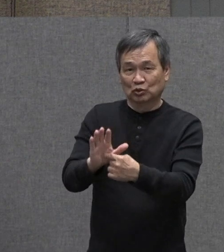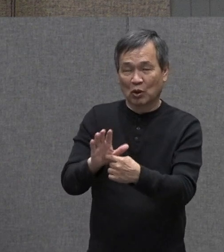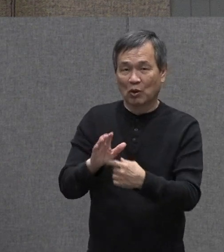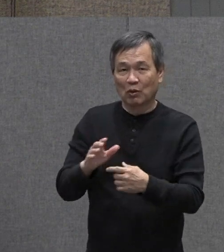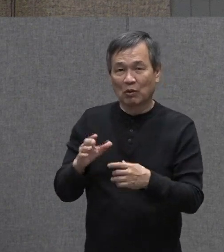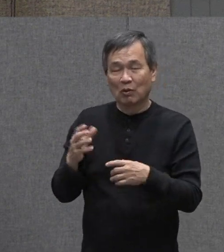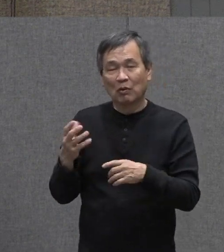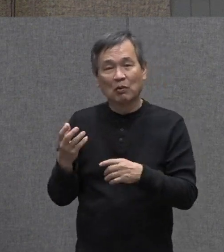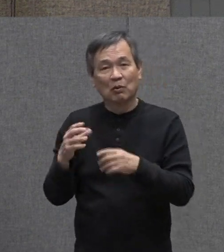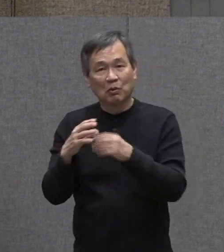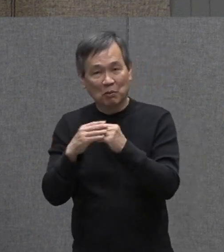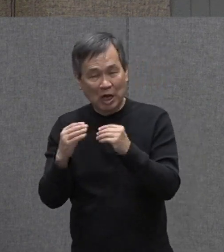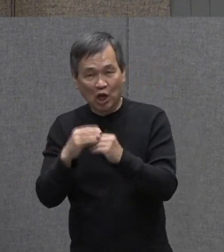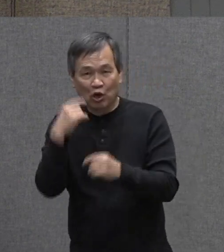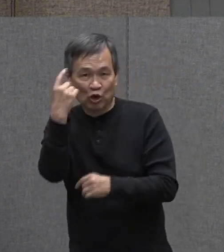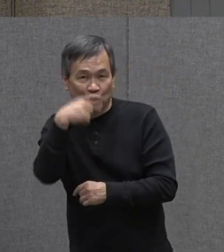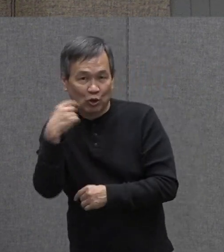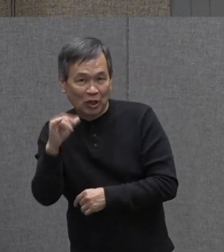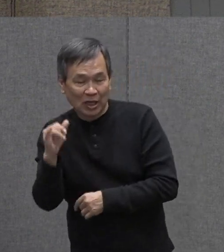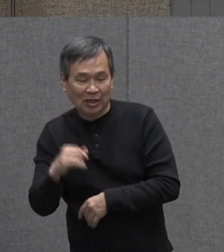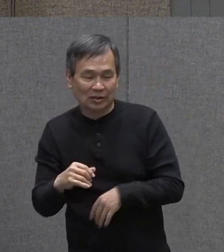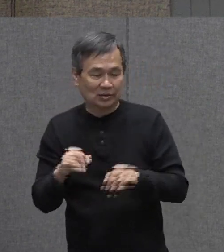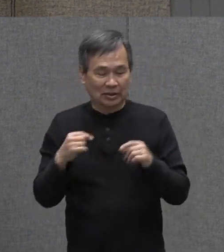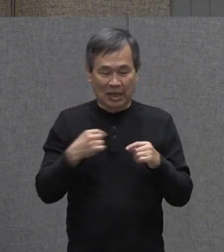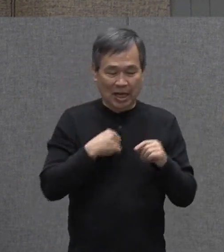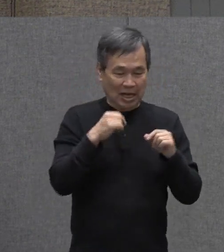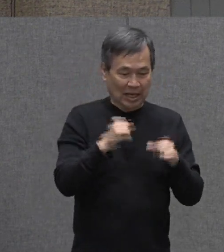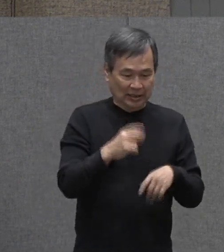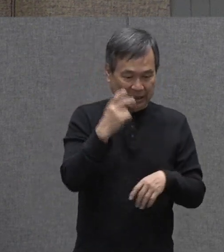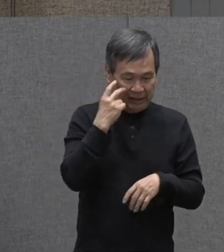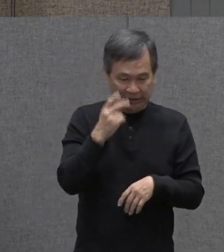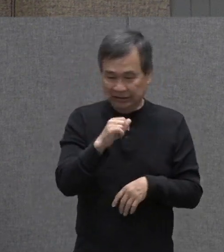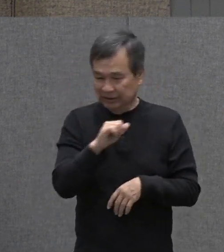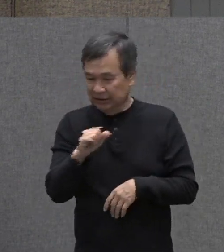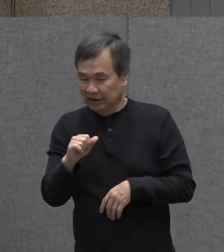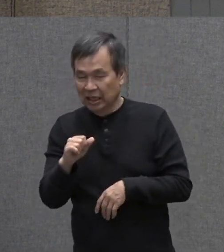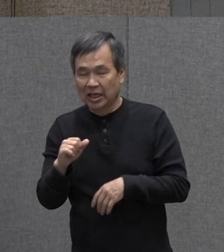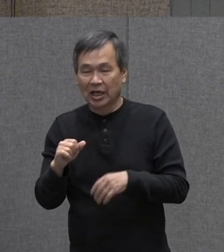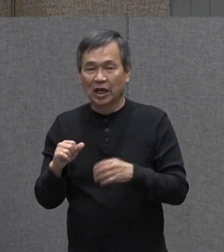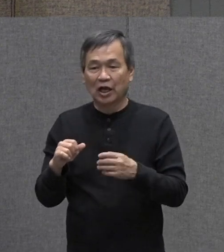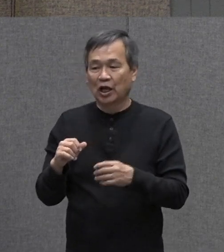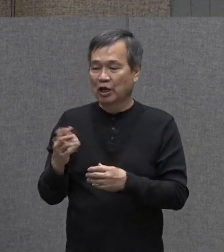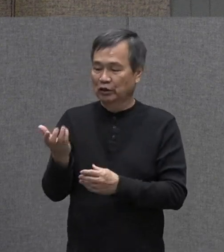I can see a round pear. You're exactly right.